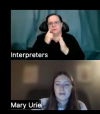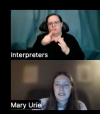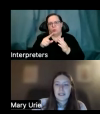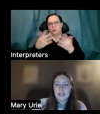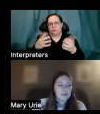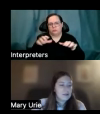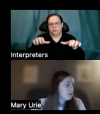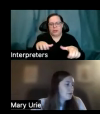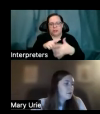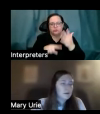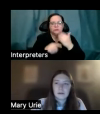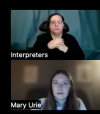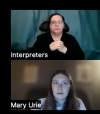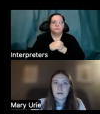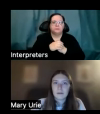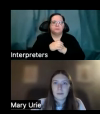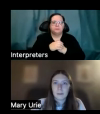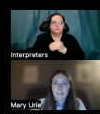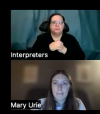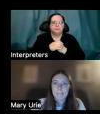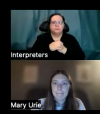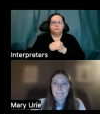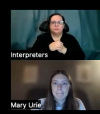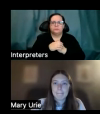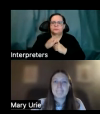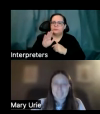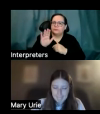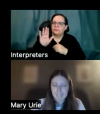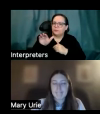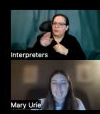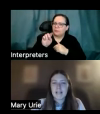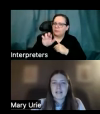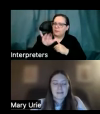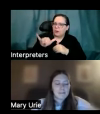All right. Mary, before you go ahead, we do have a question in